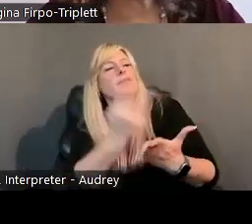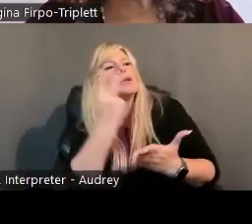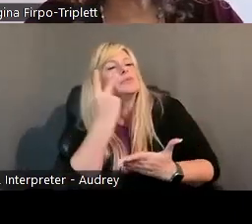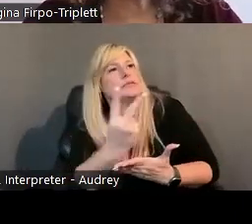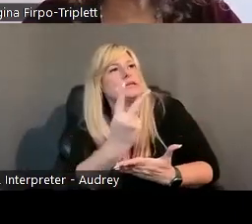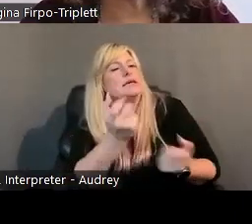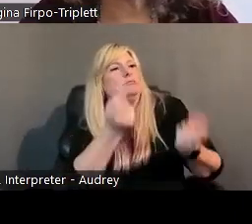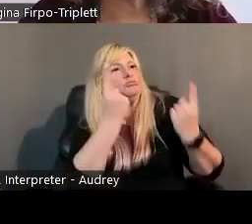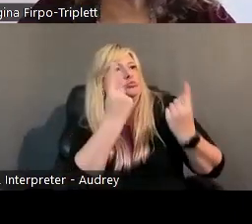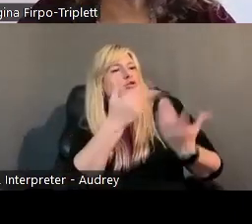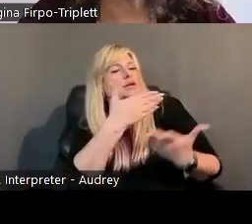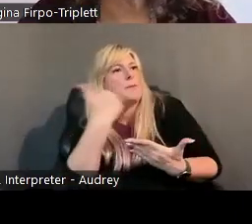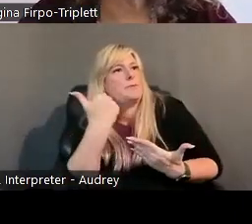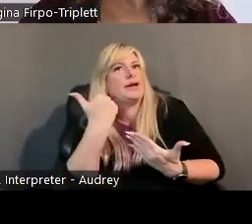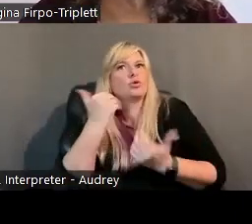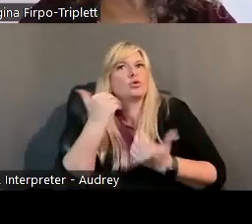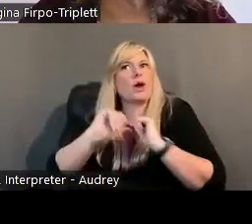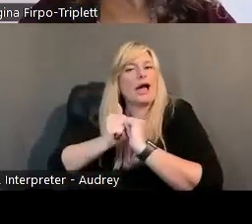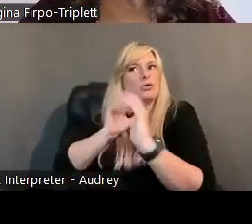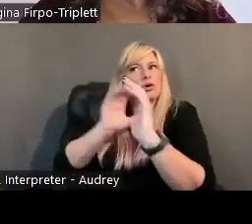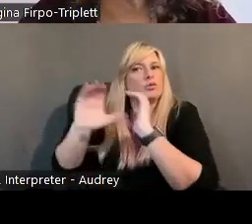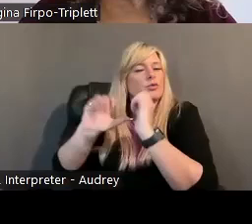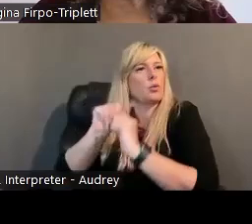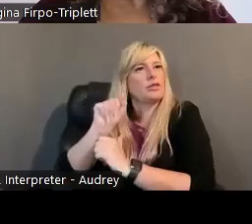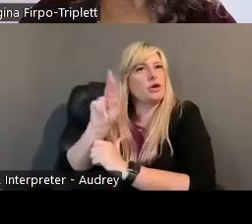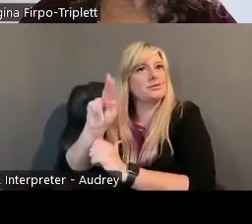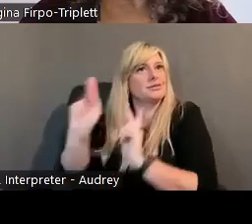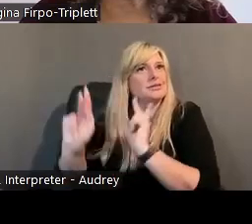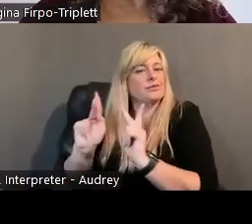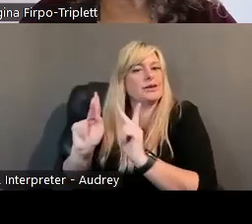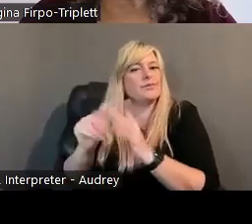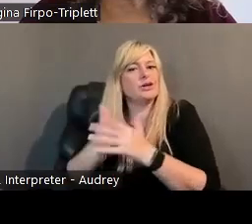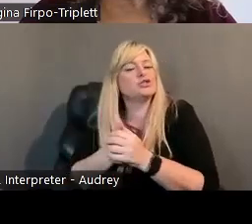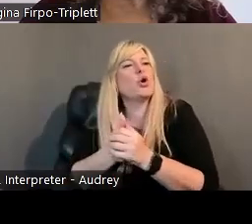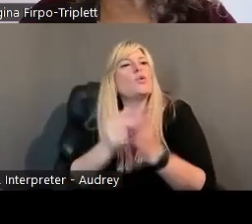autistic people. These videos seek to address double empathy theory and recognize that our